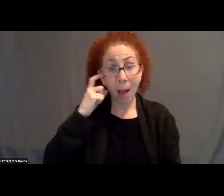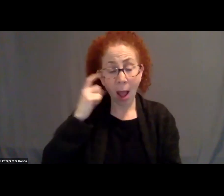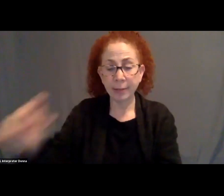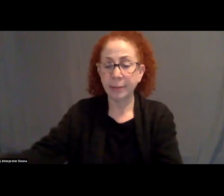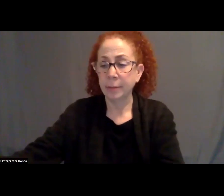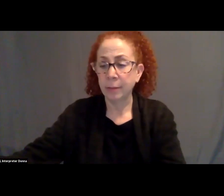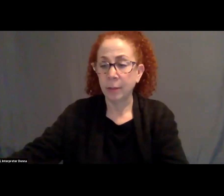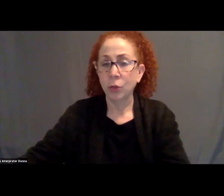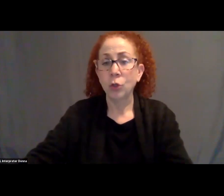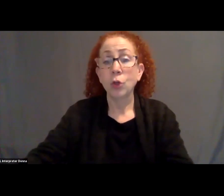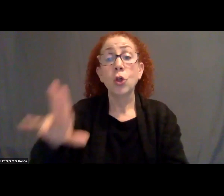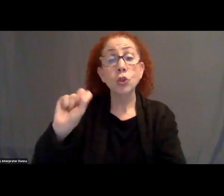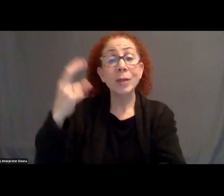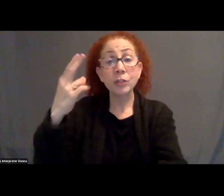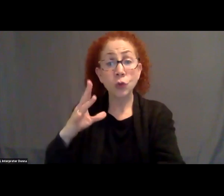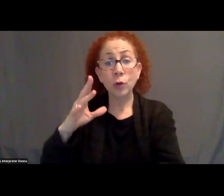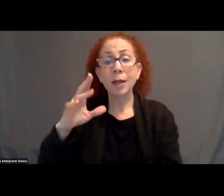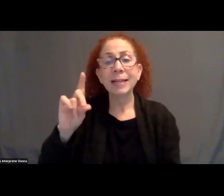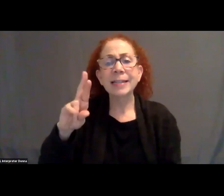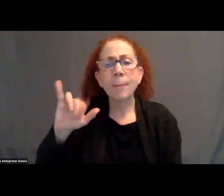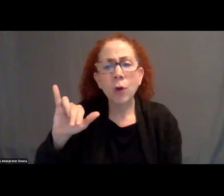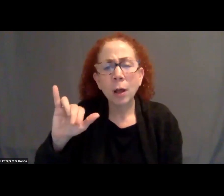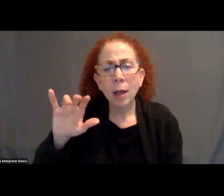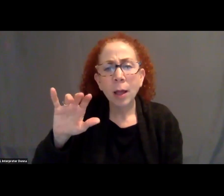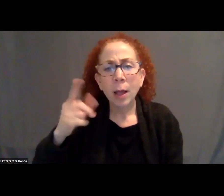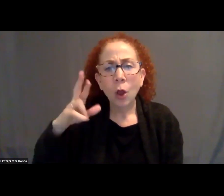the US historians Deborah Gray White, Waldo Martin,